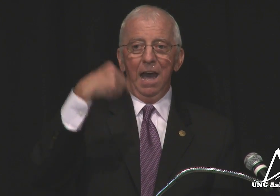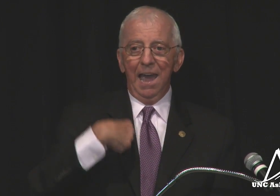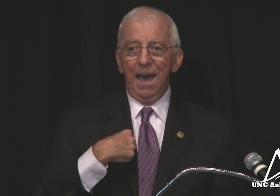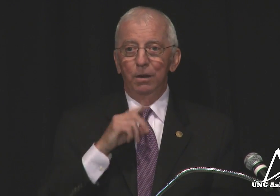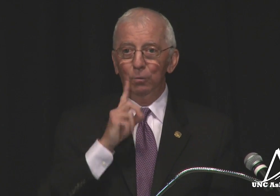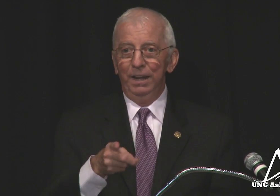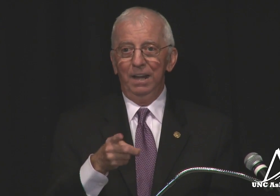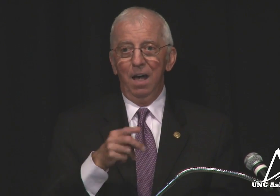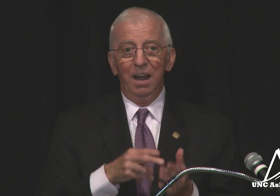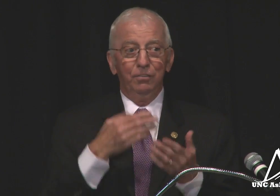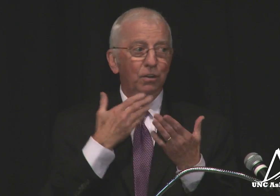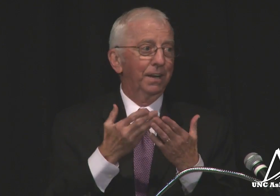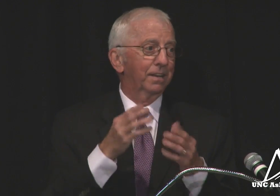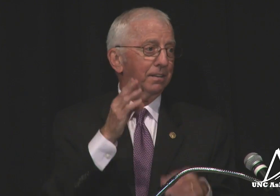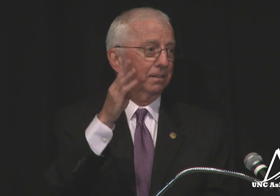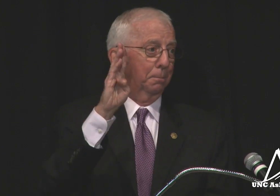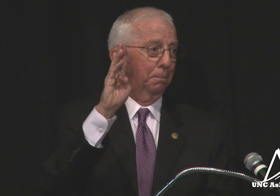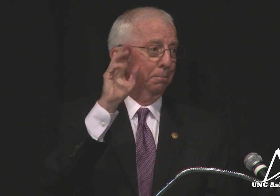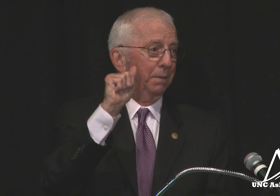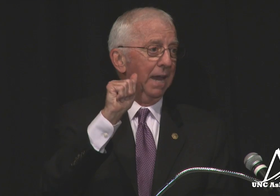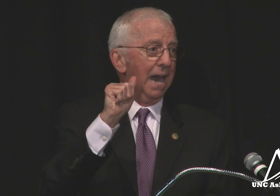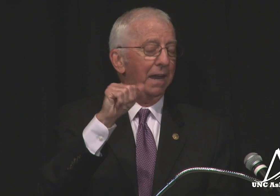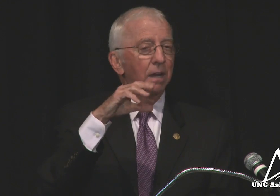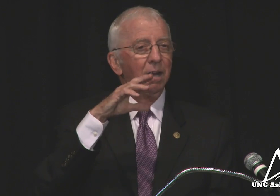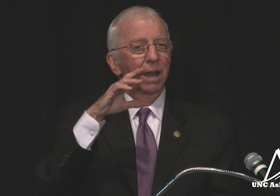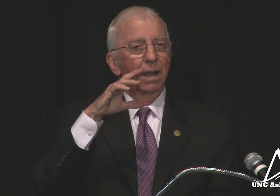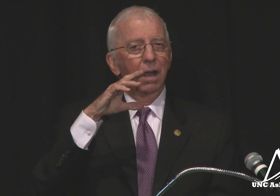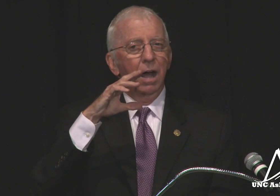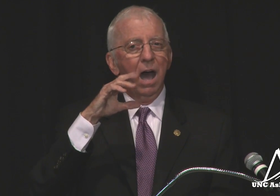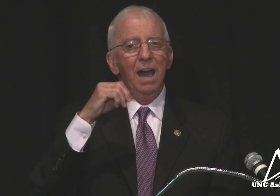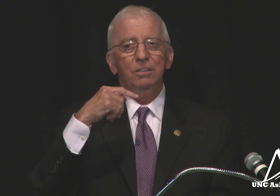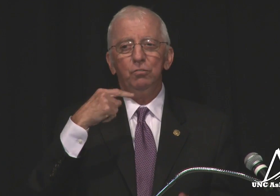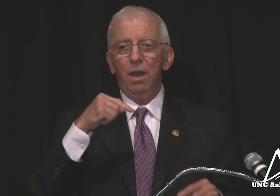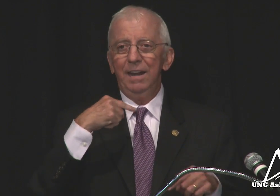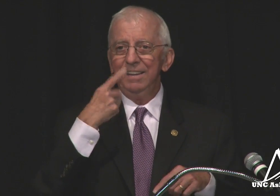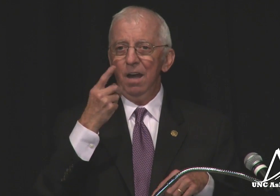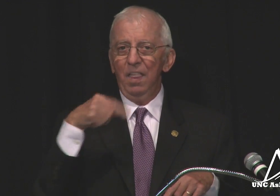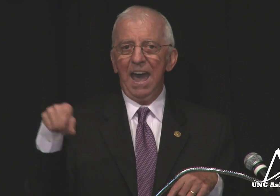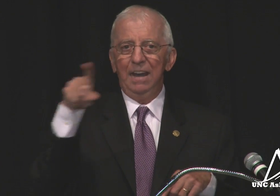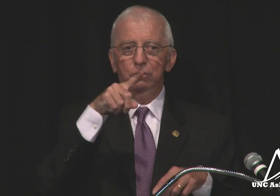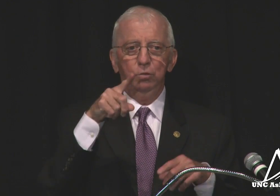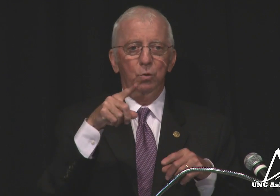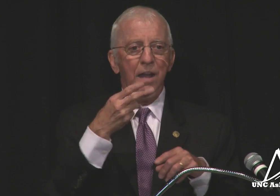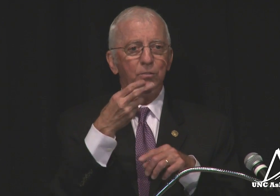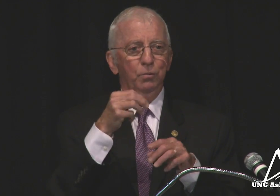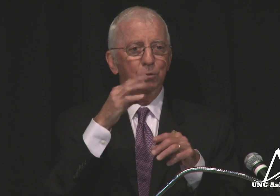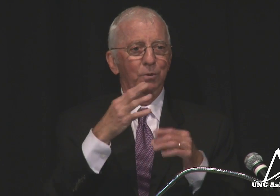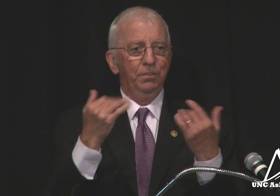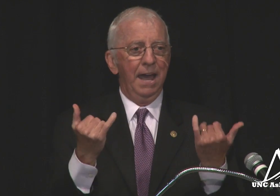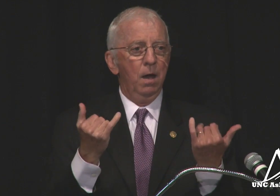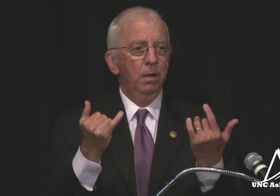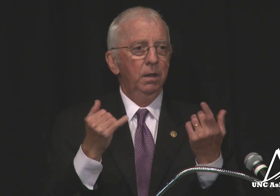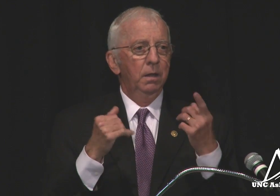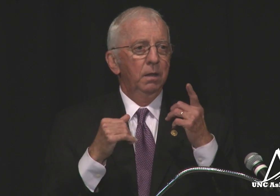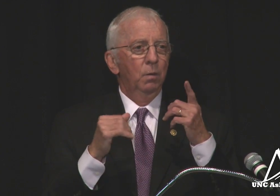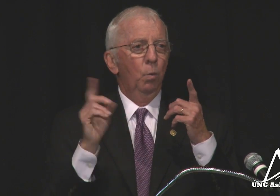I had a real honest to goodness BA. I try to tell that to high school students now.